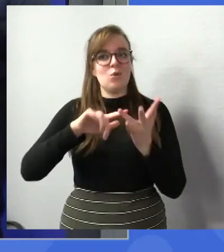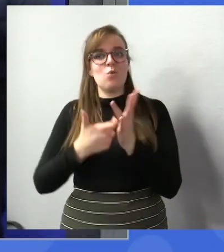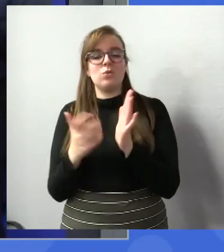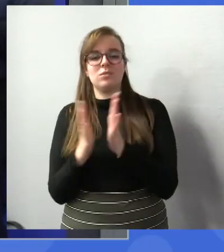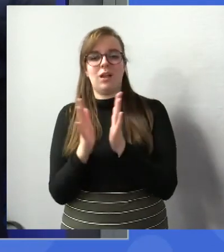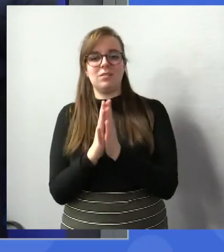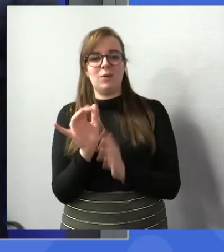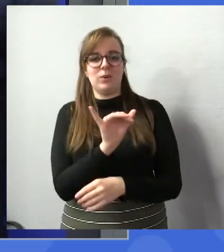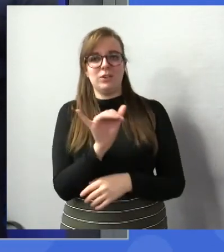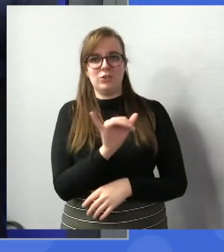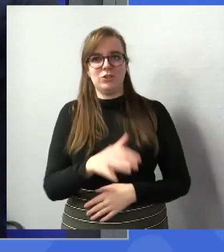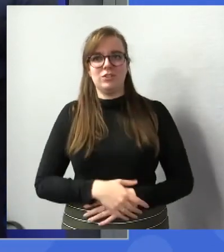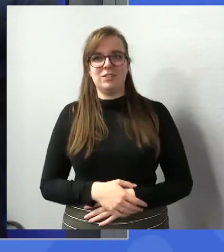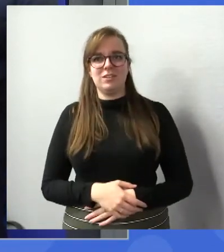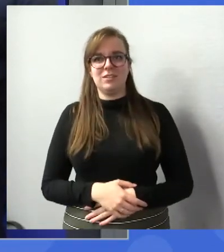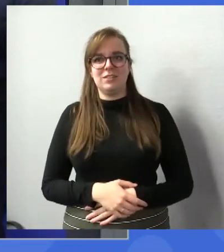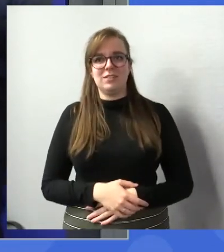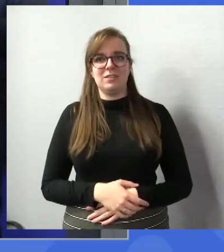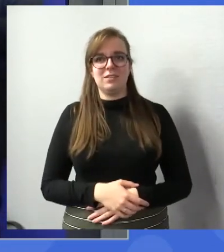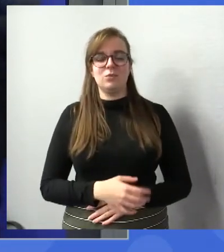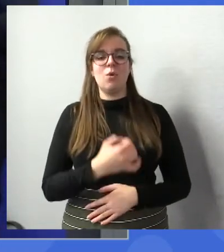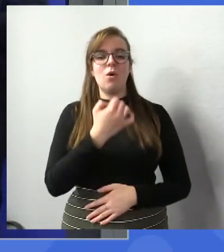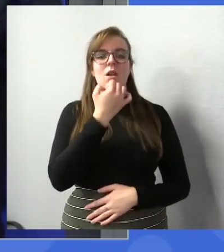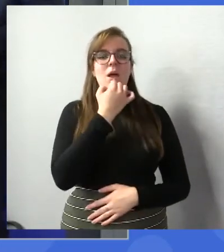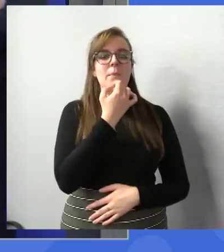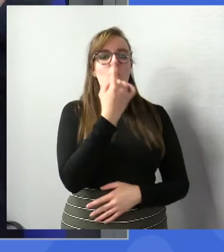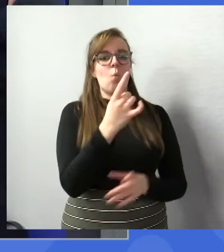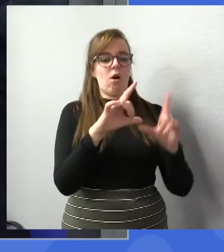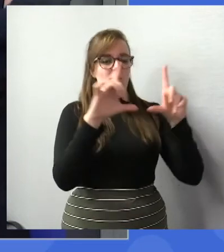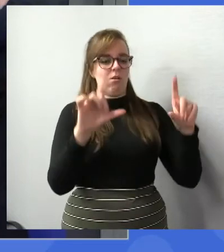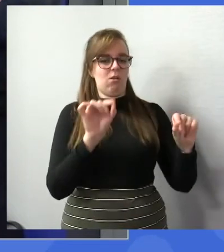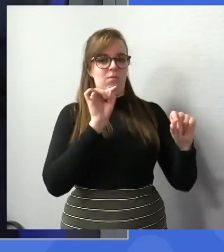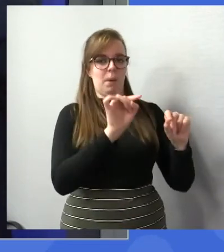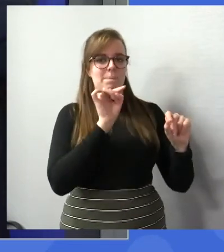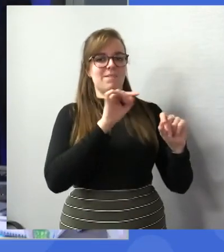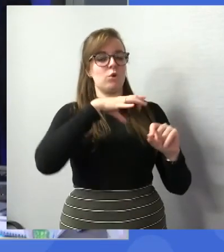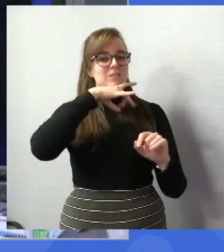number one on the keypad for Saturday